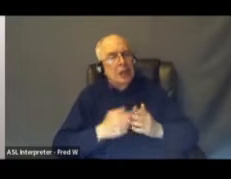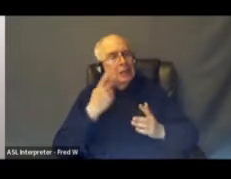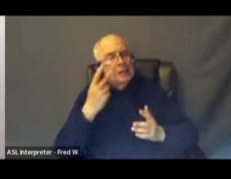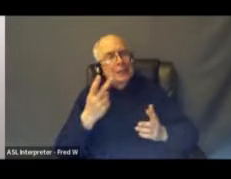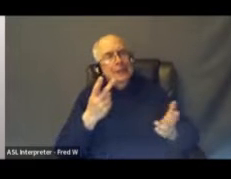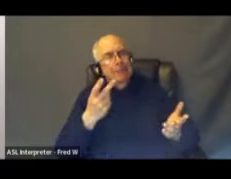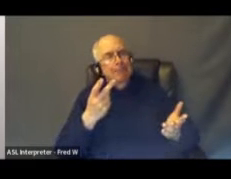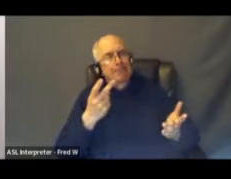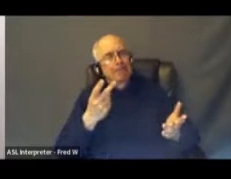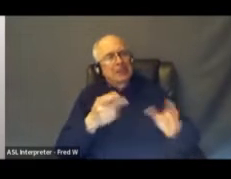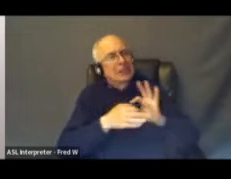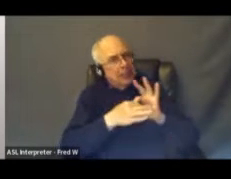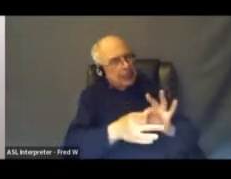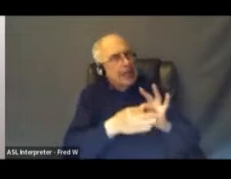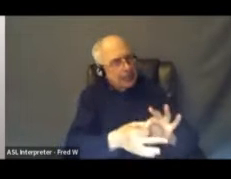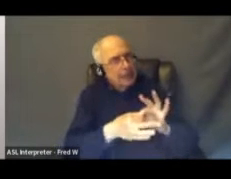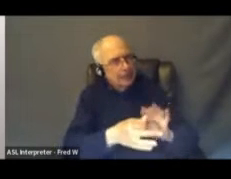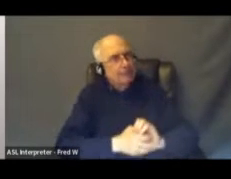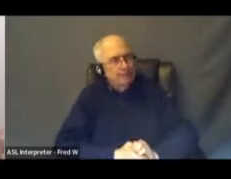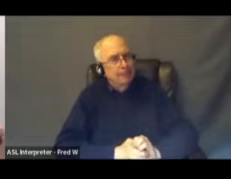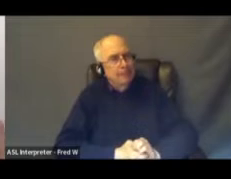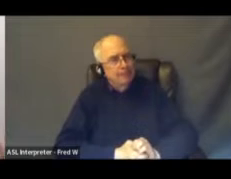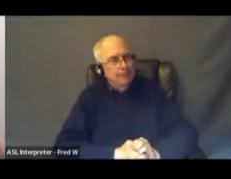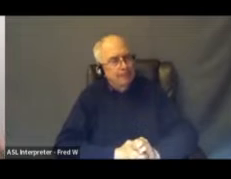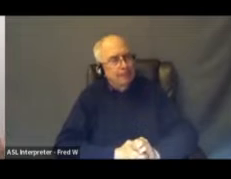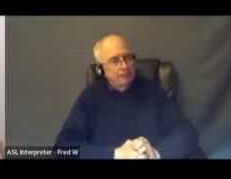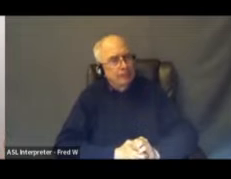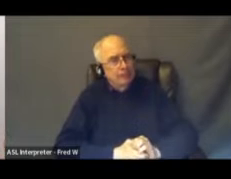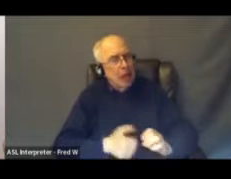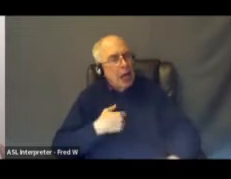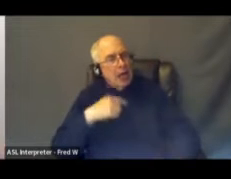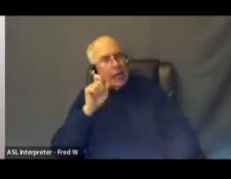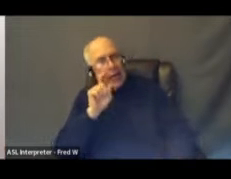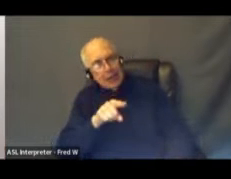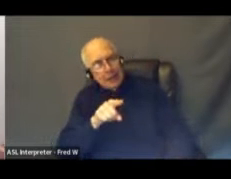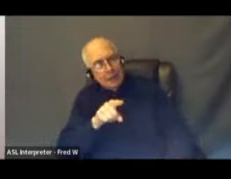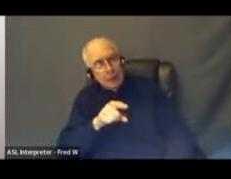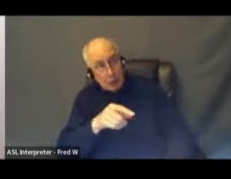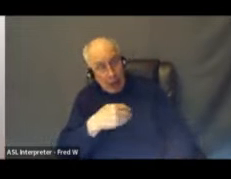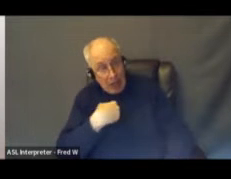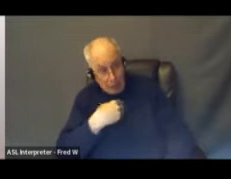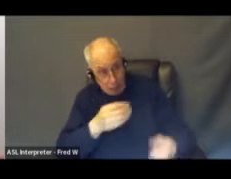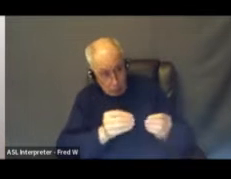connection here. And I'll you know, after I asked them if they have any more injuries that have